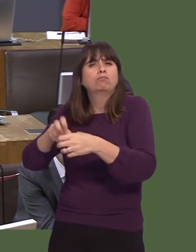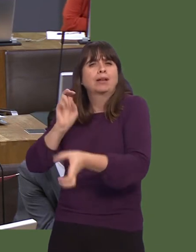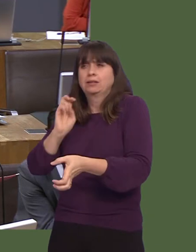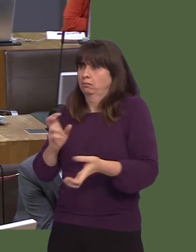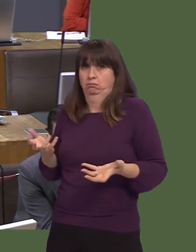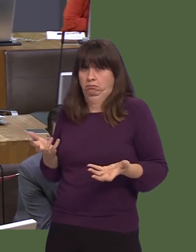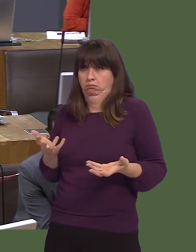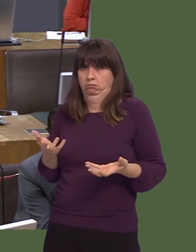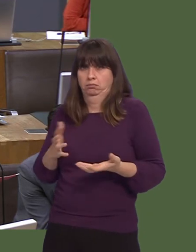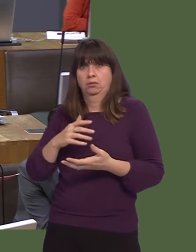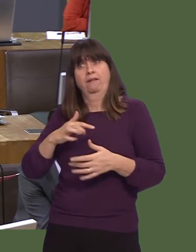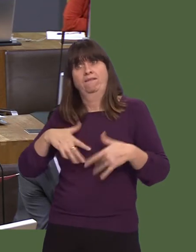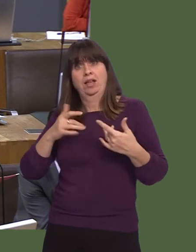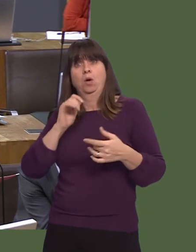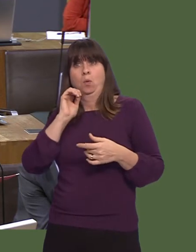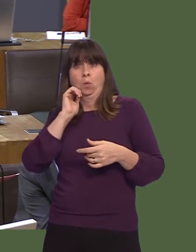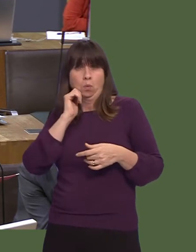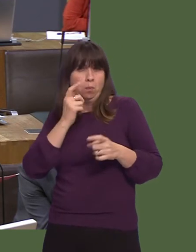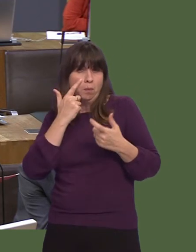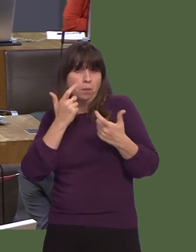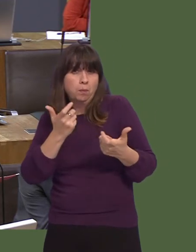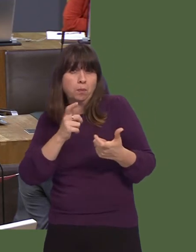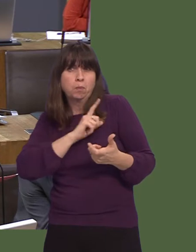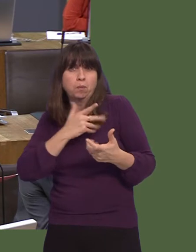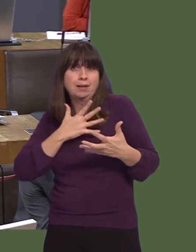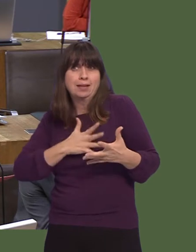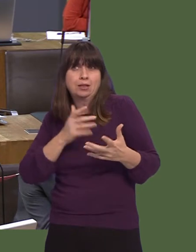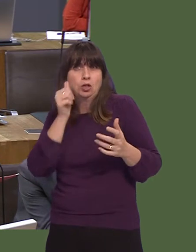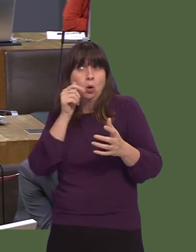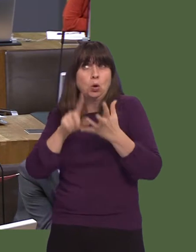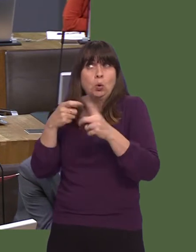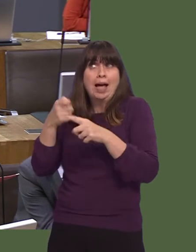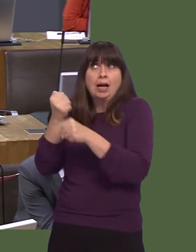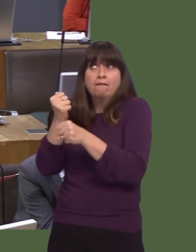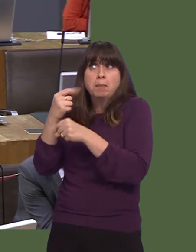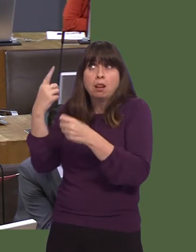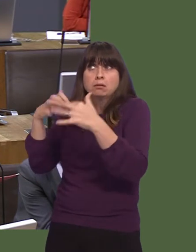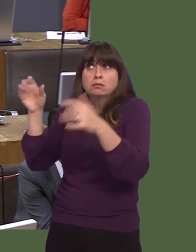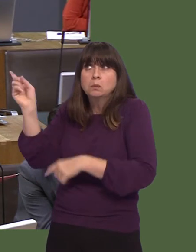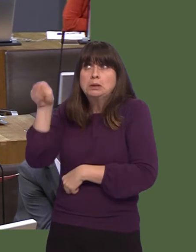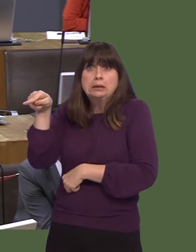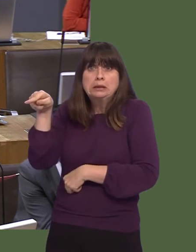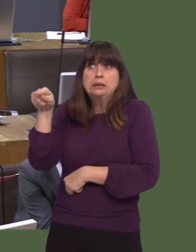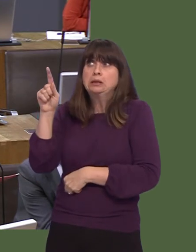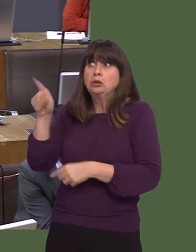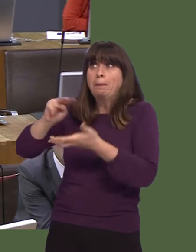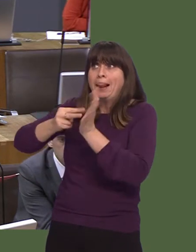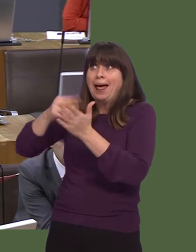Wales, and I suspect we'll see more of that, which is why we need to understand where the UK Government is and we need to see the UK Government's plan and that needs to be soon,